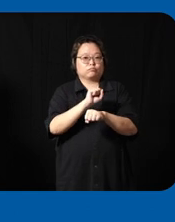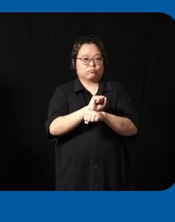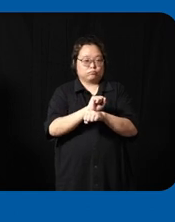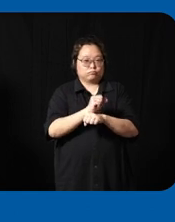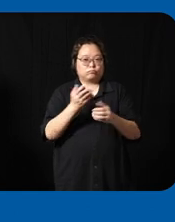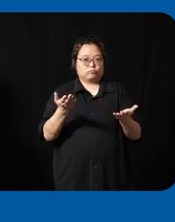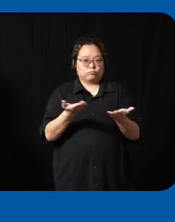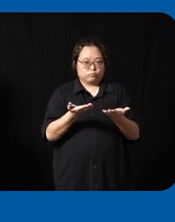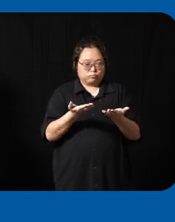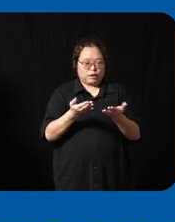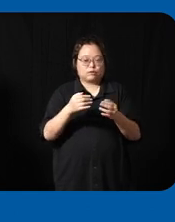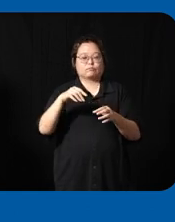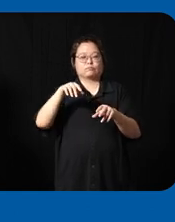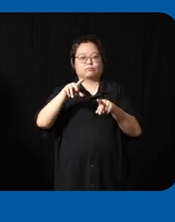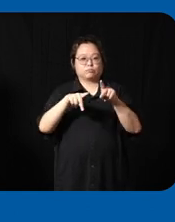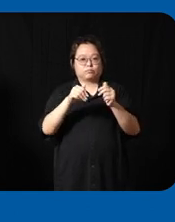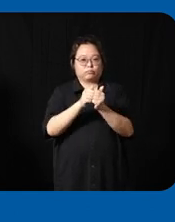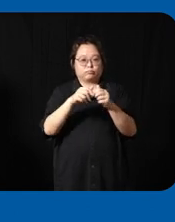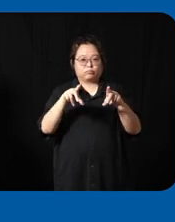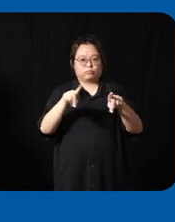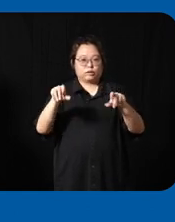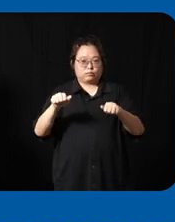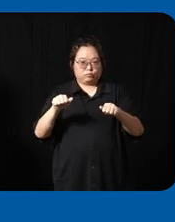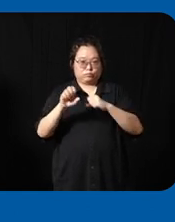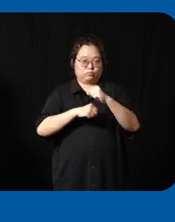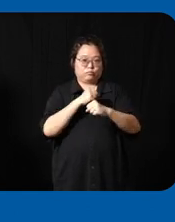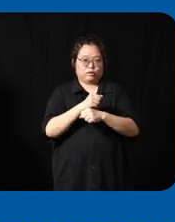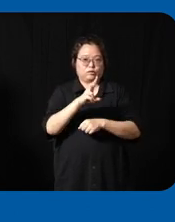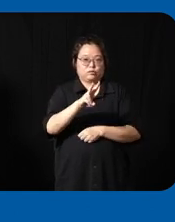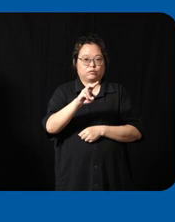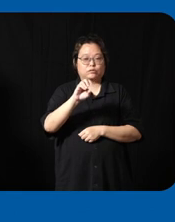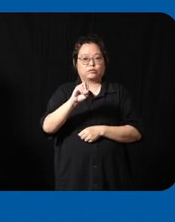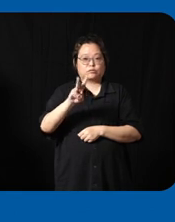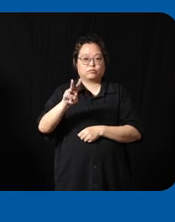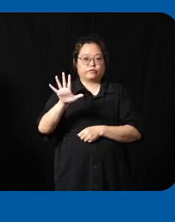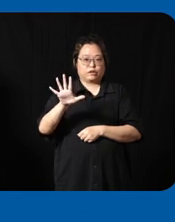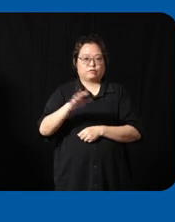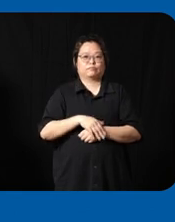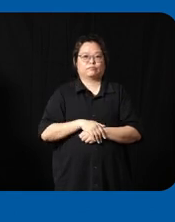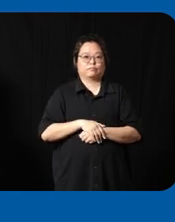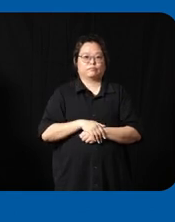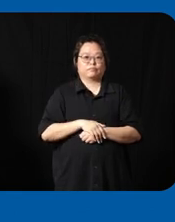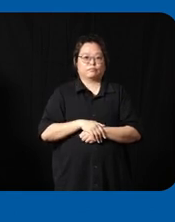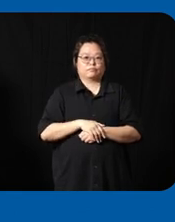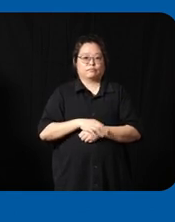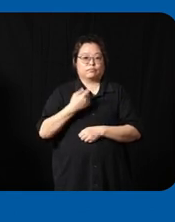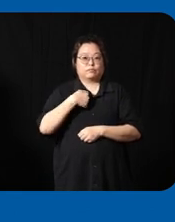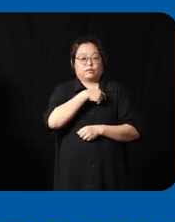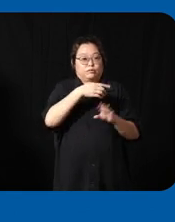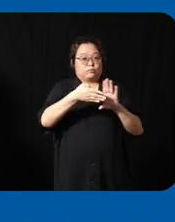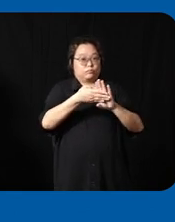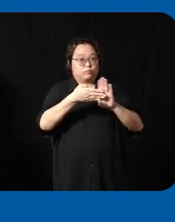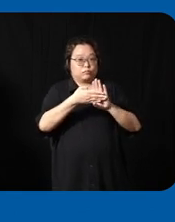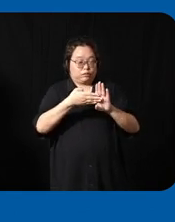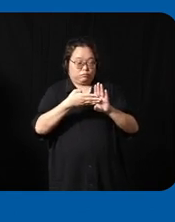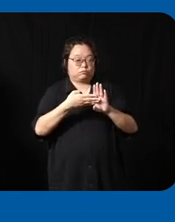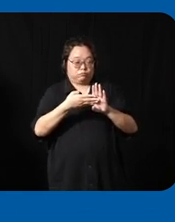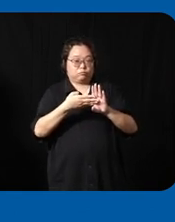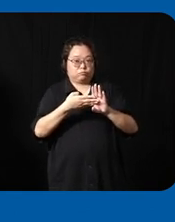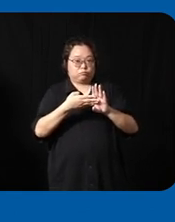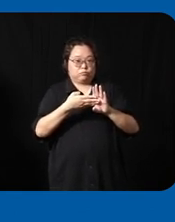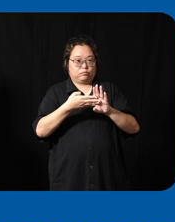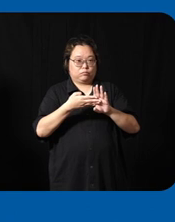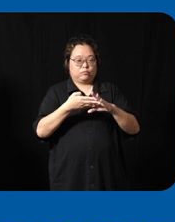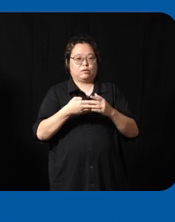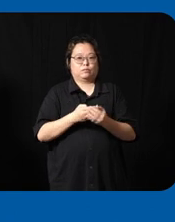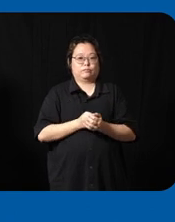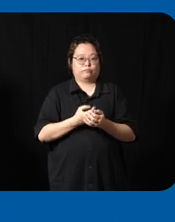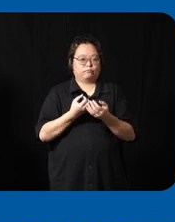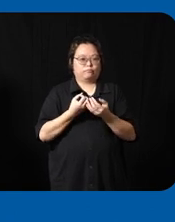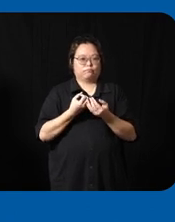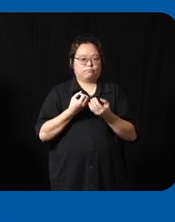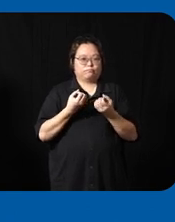persons with disability by 2025 uh Our Brands uh as I shared earlier are extremely well penetrated